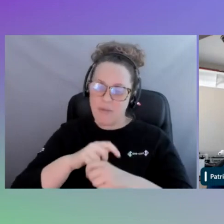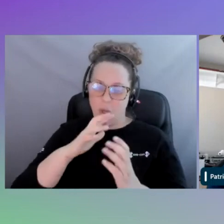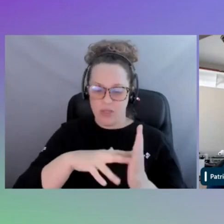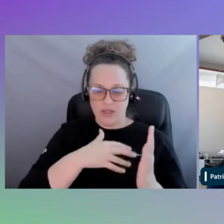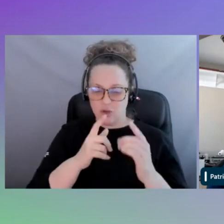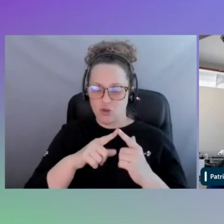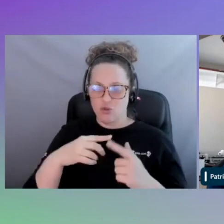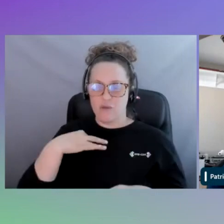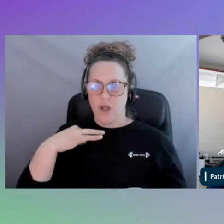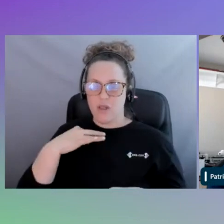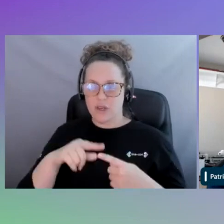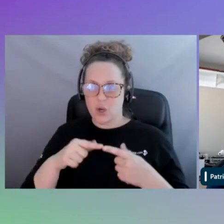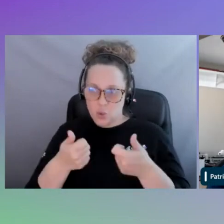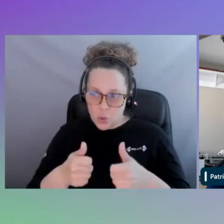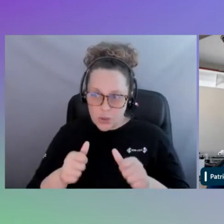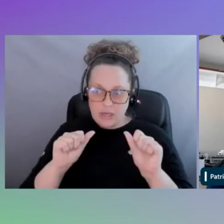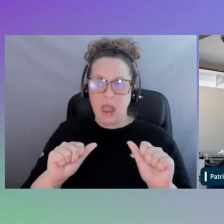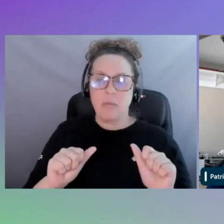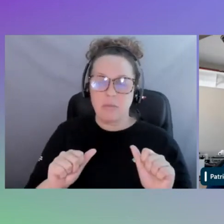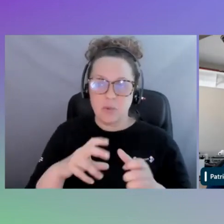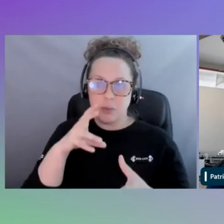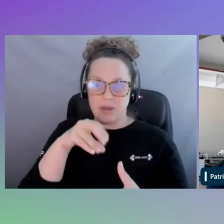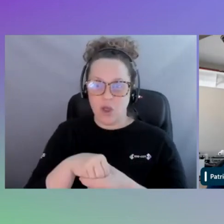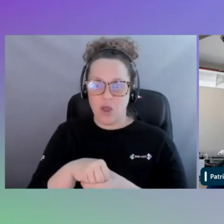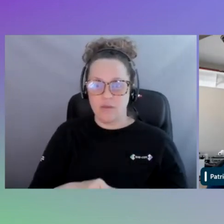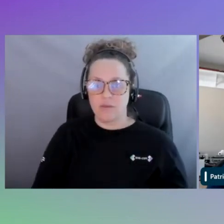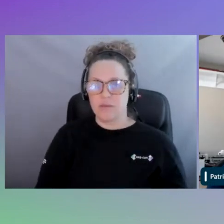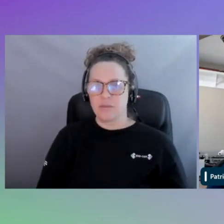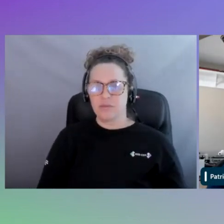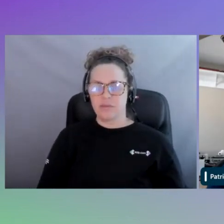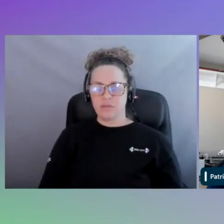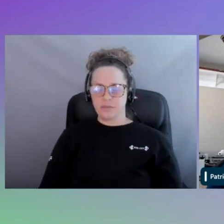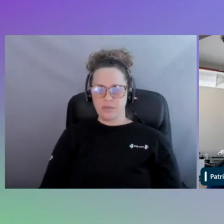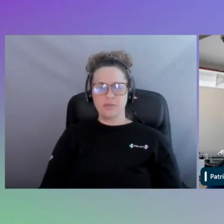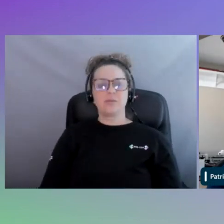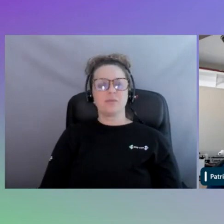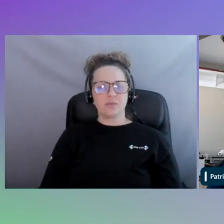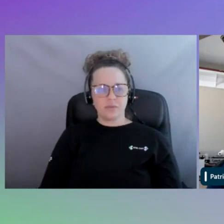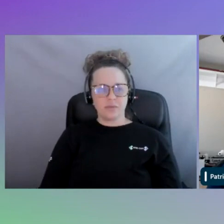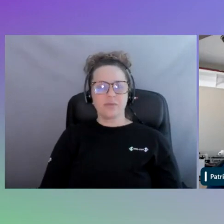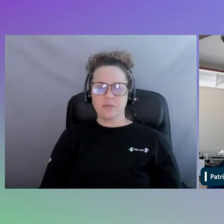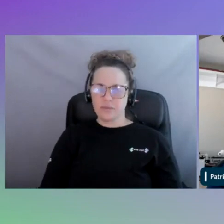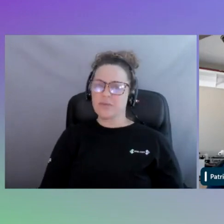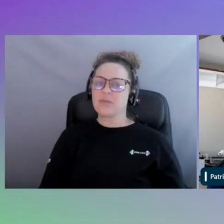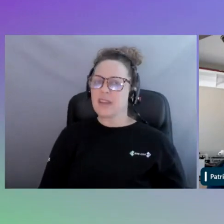attend by a way that you for volunteering on that ERG will